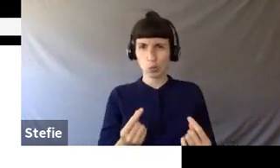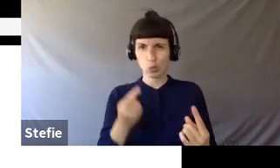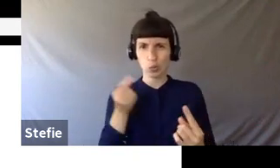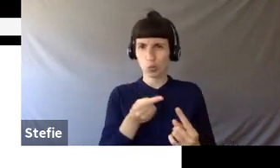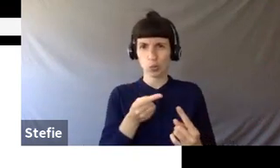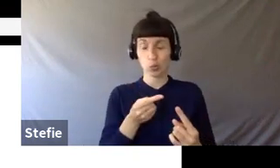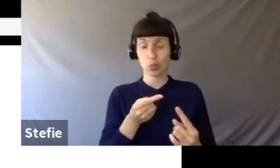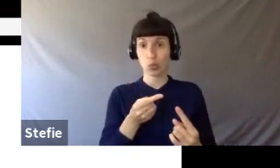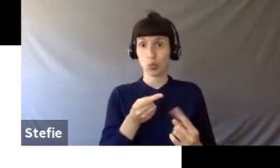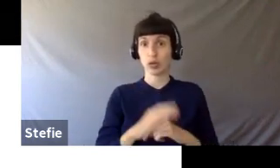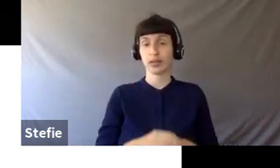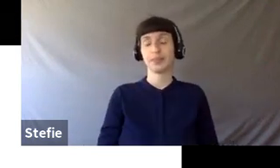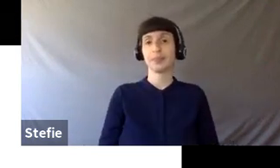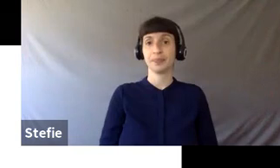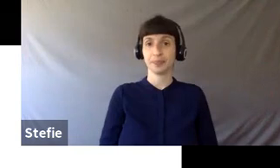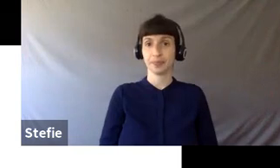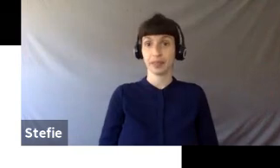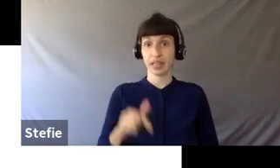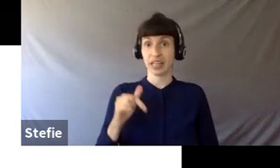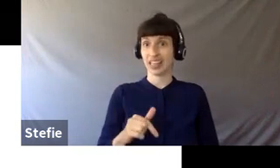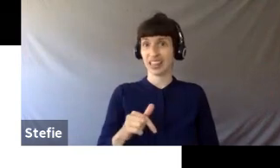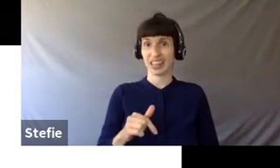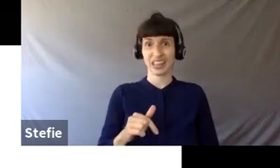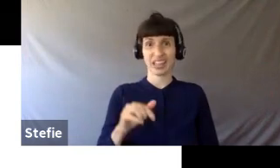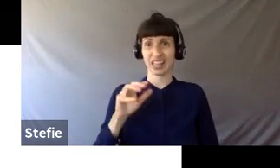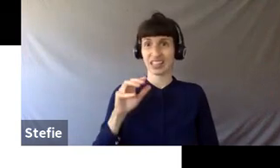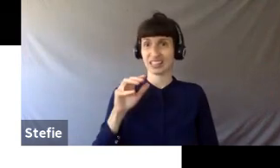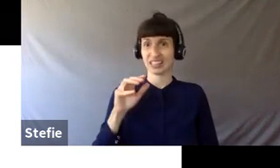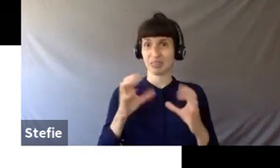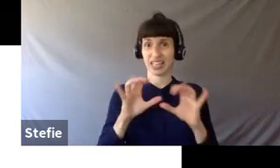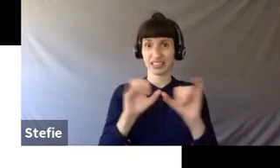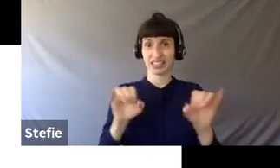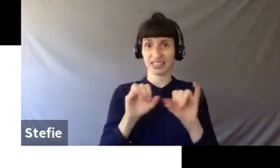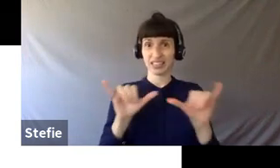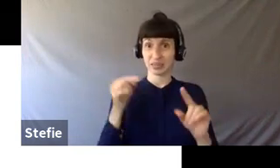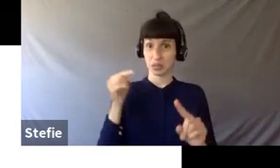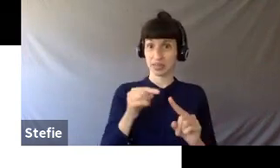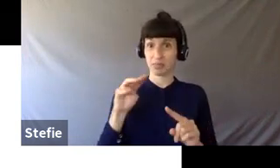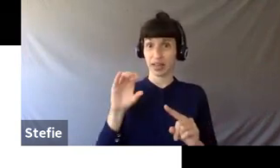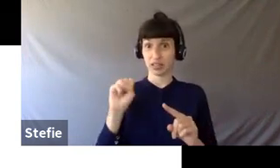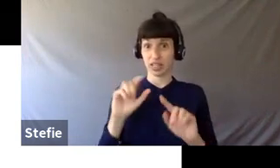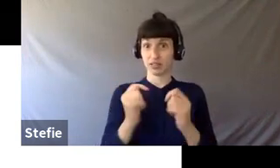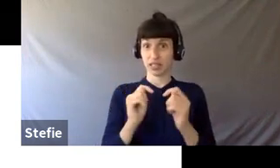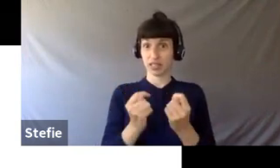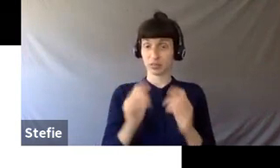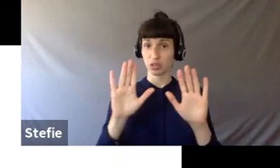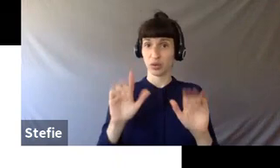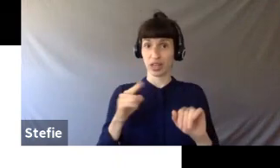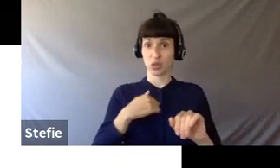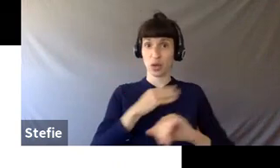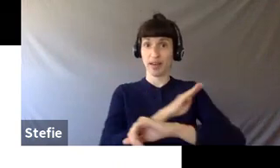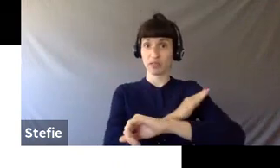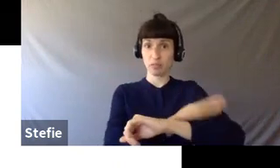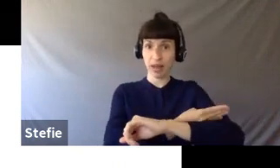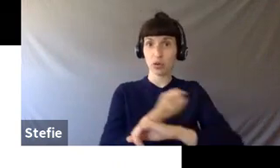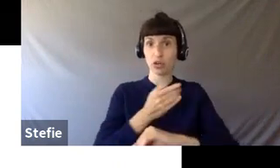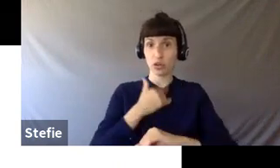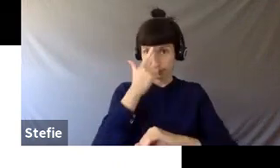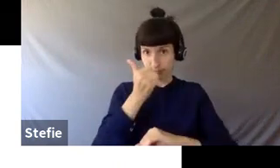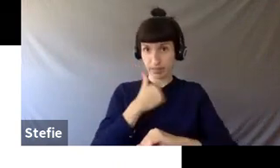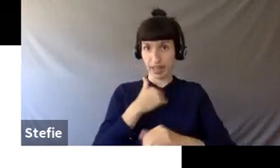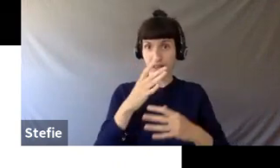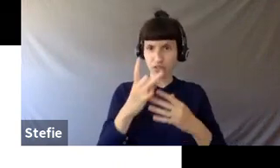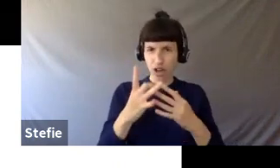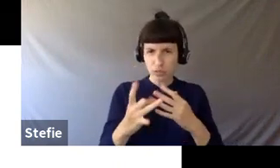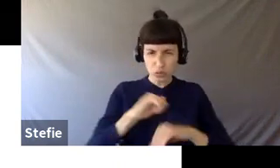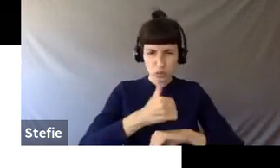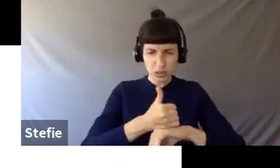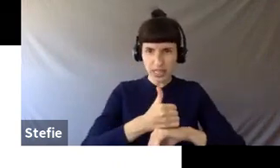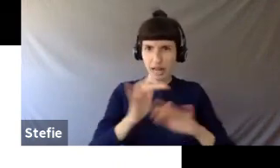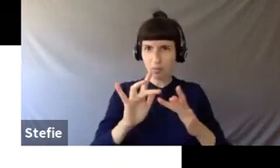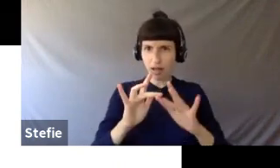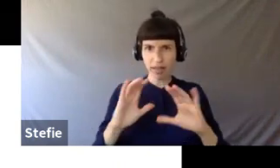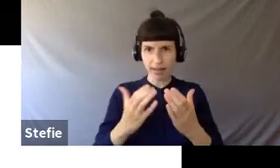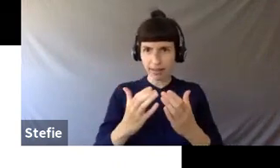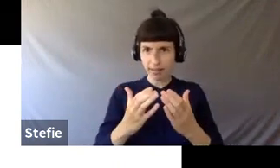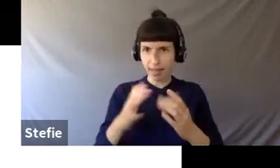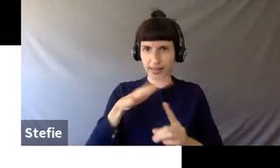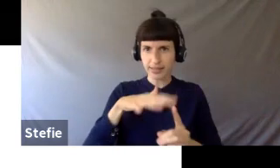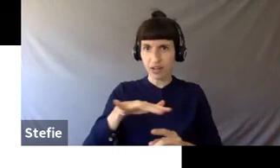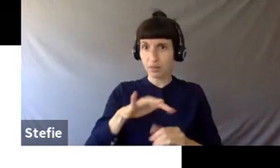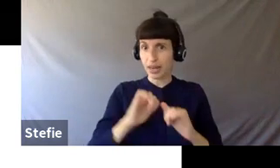JEFF: